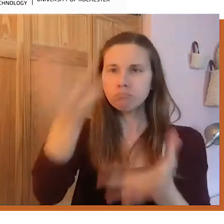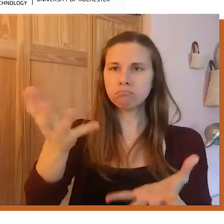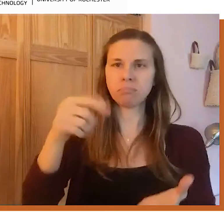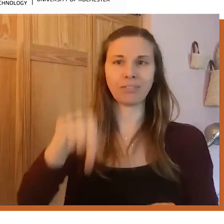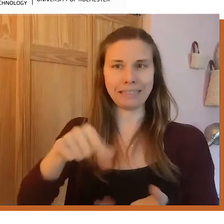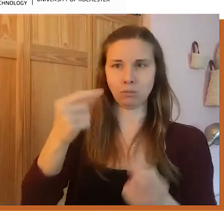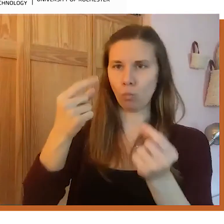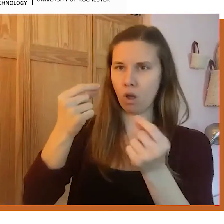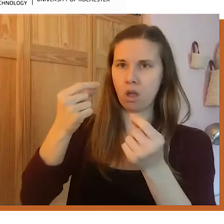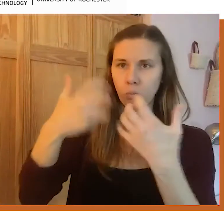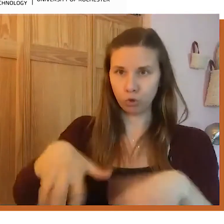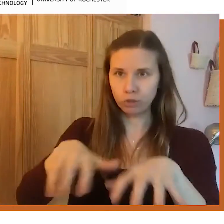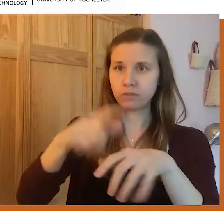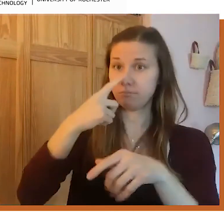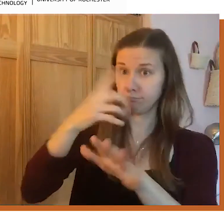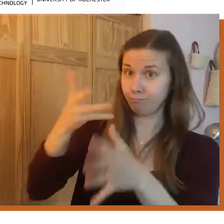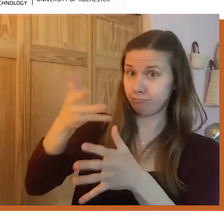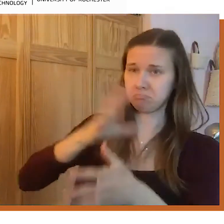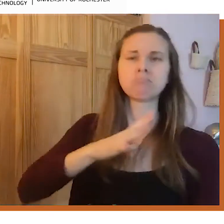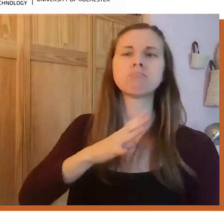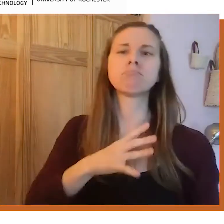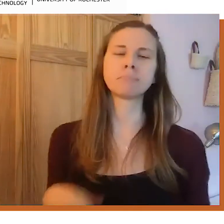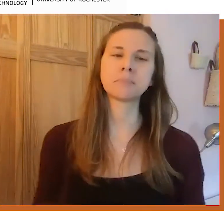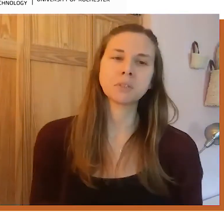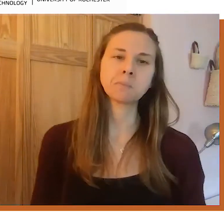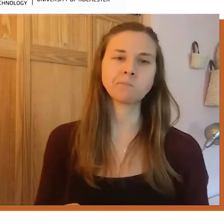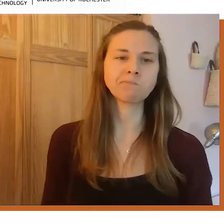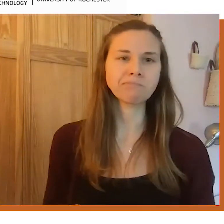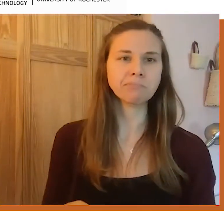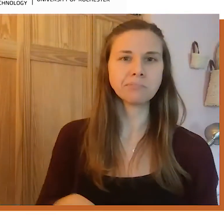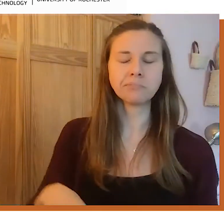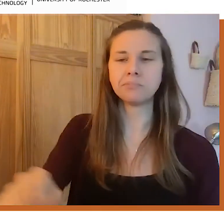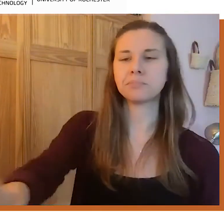and that having open communication worked and that we were able to make that happen...